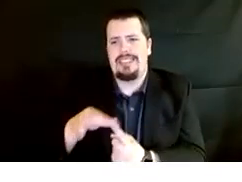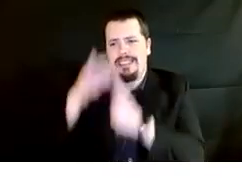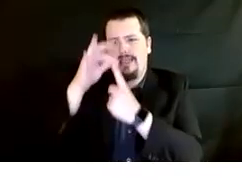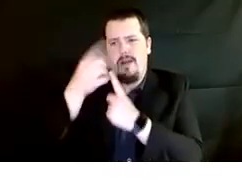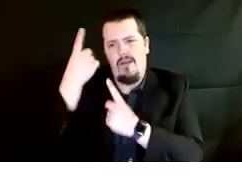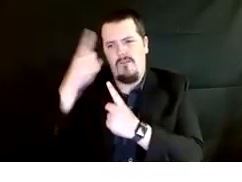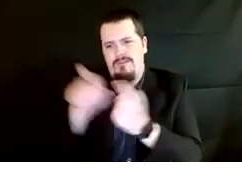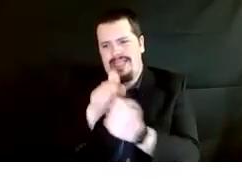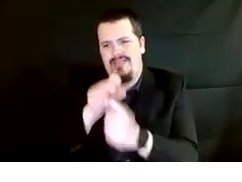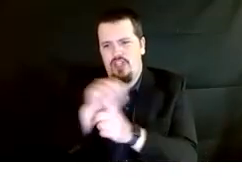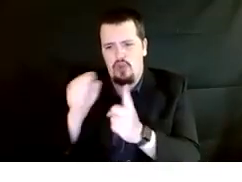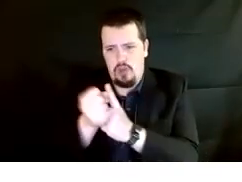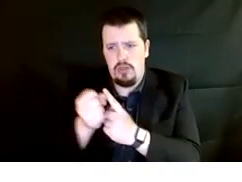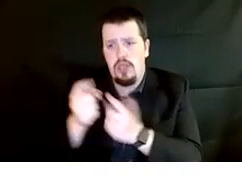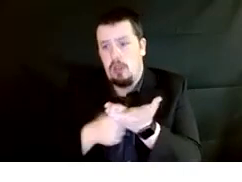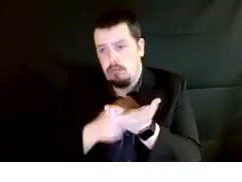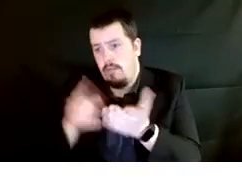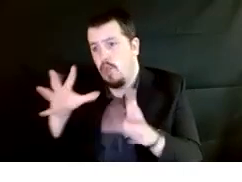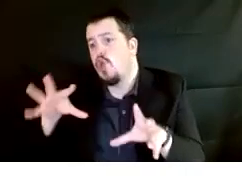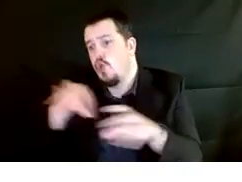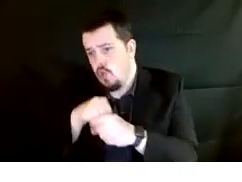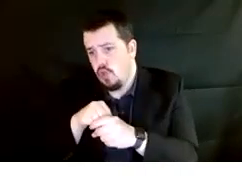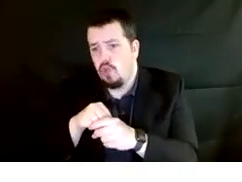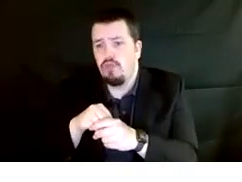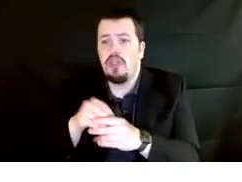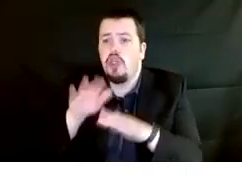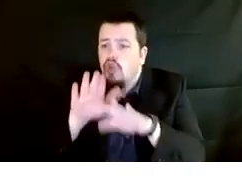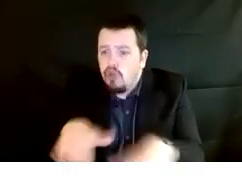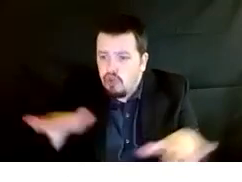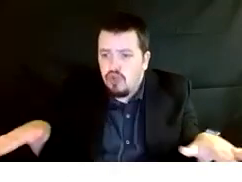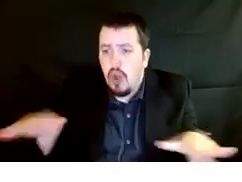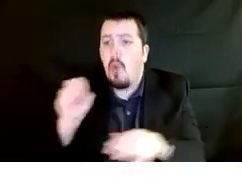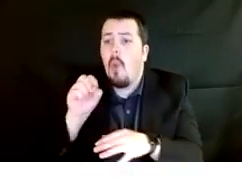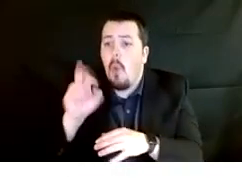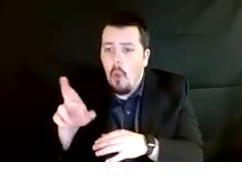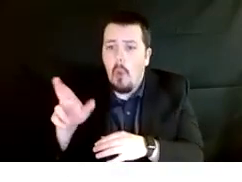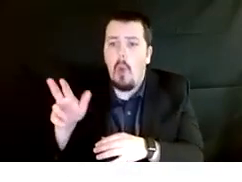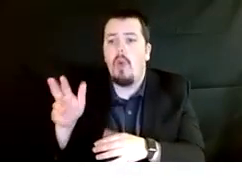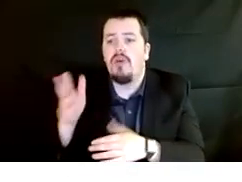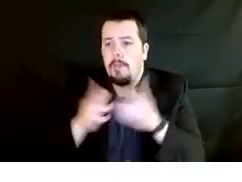and those certain situations usually involved children or uh individuals with disabilities